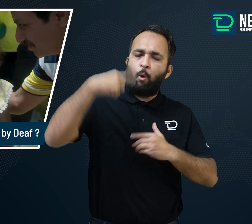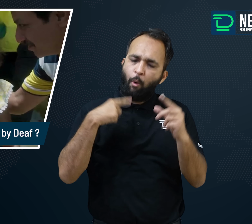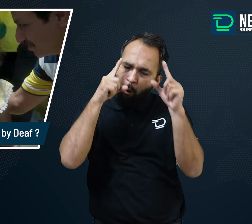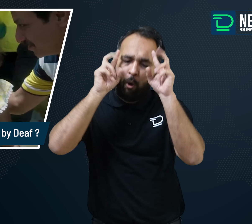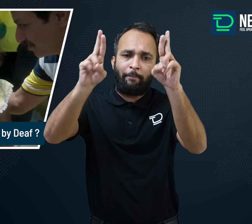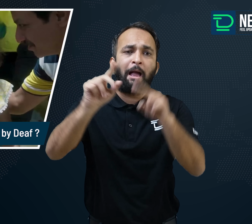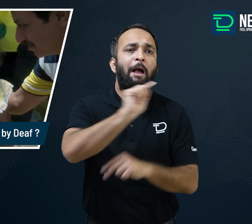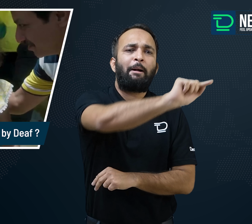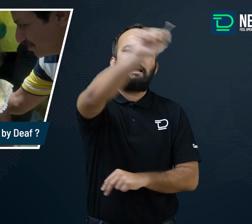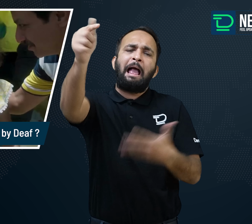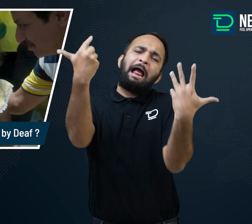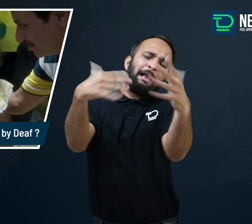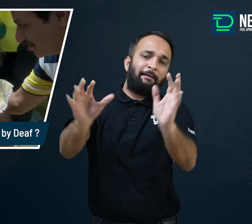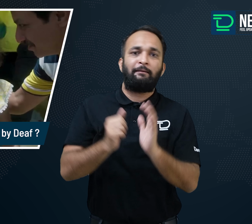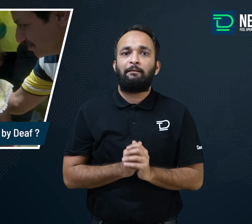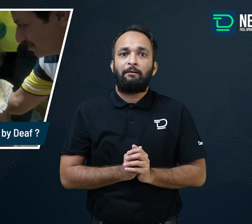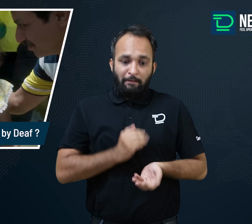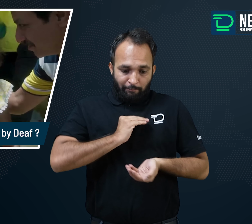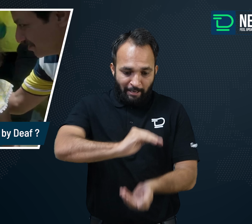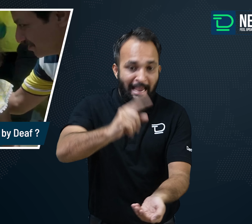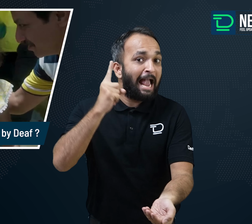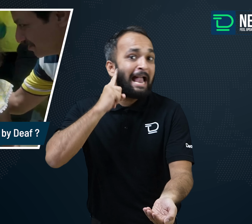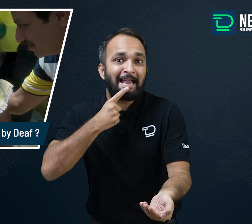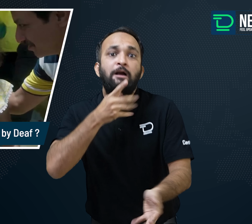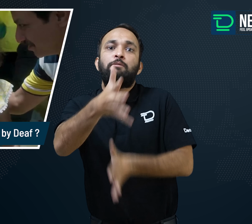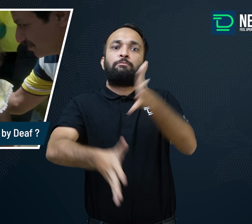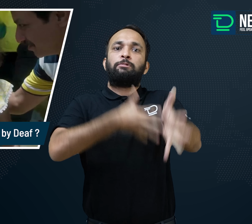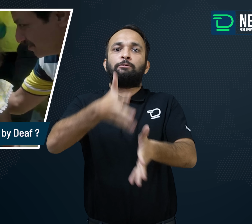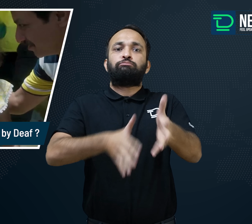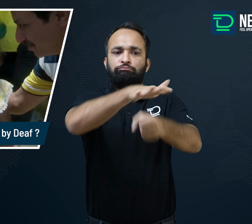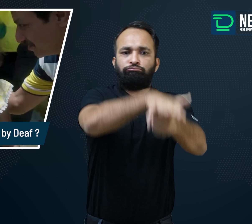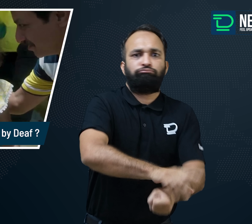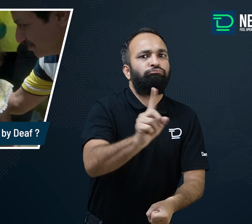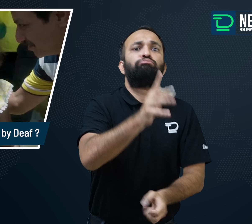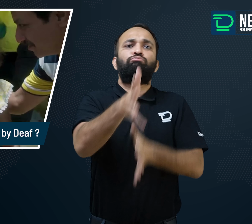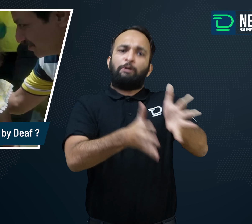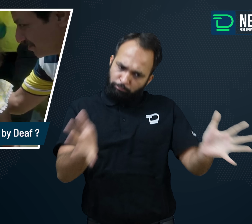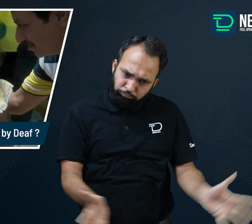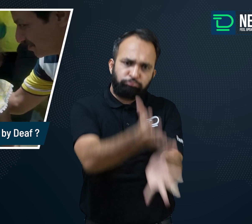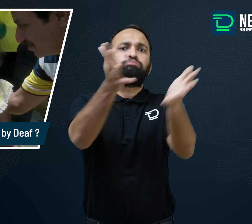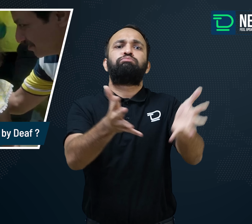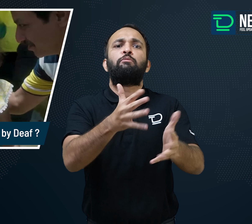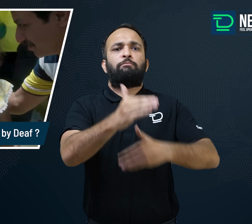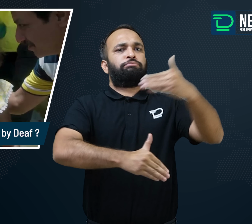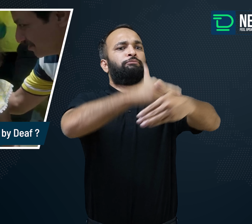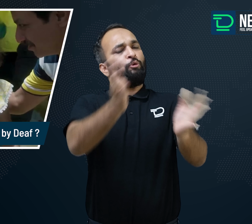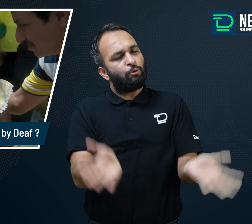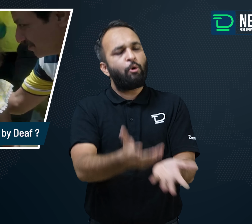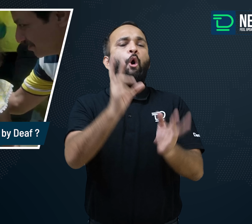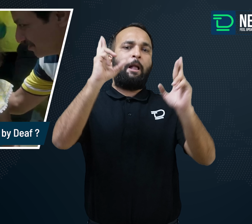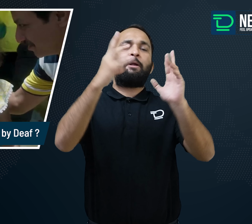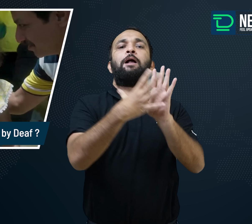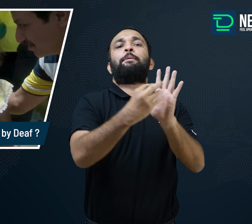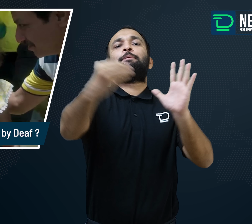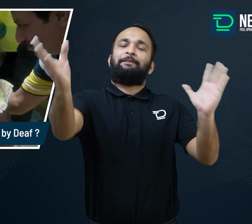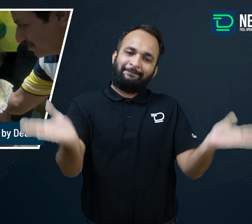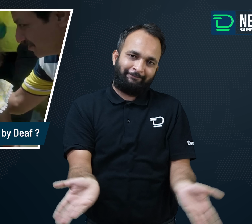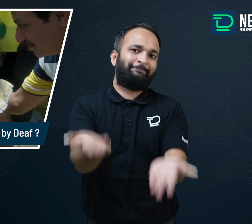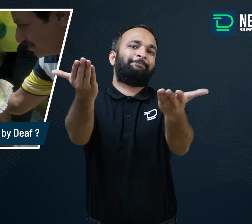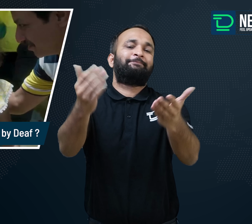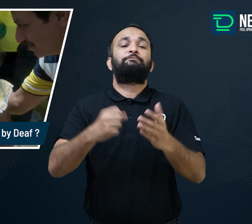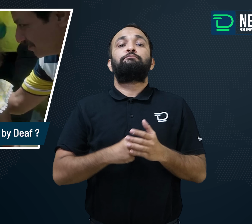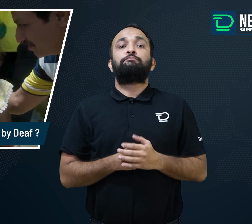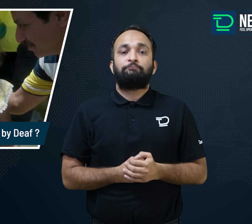Hope in the future all the deaf children will have the same parents like this.